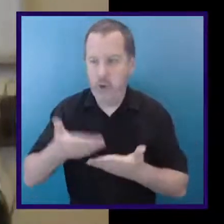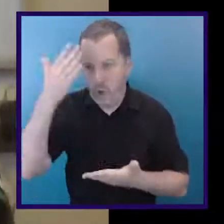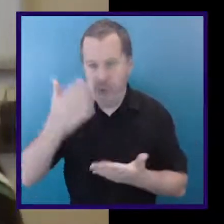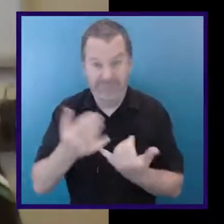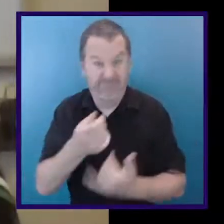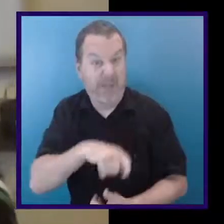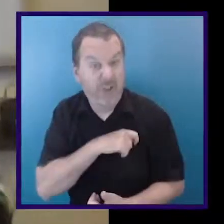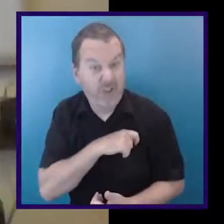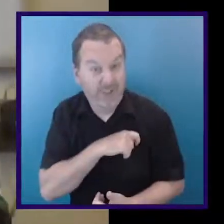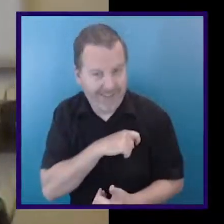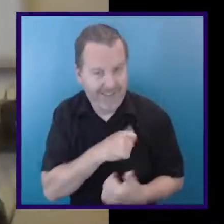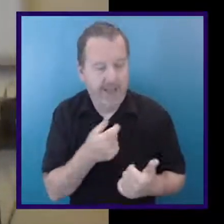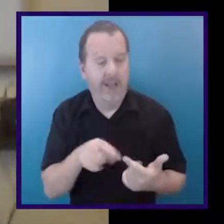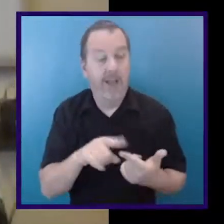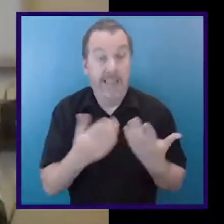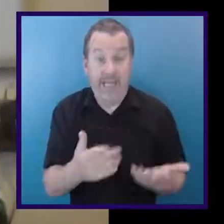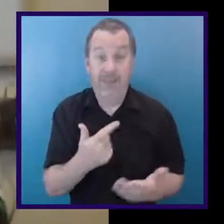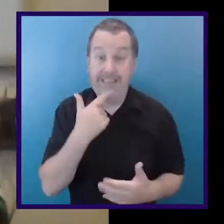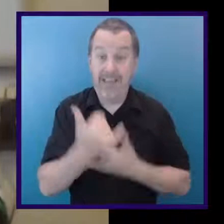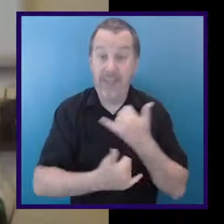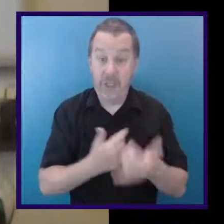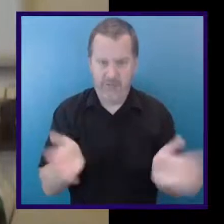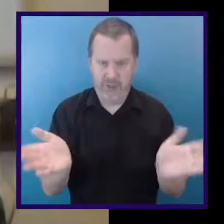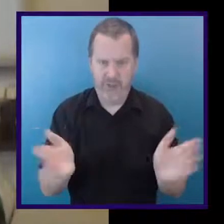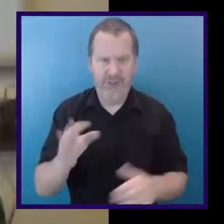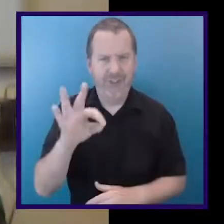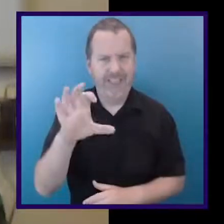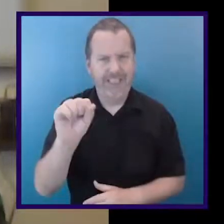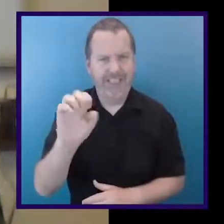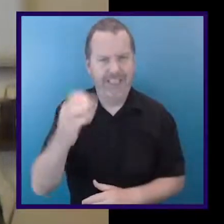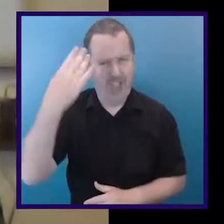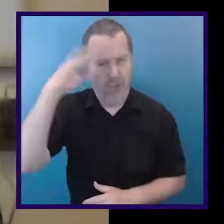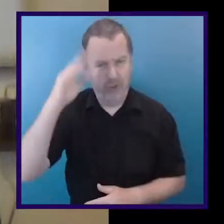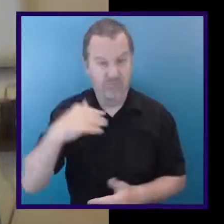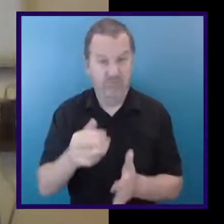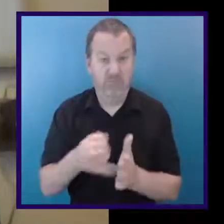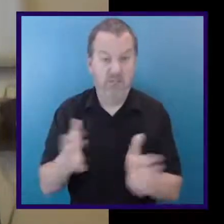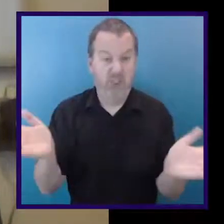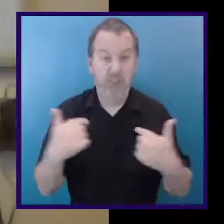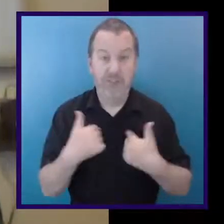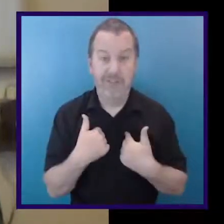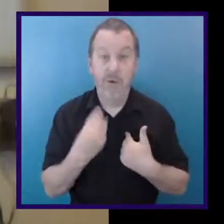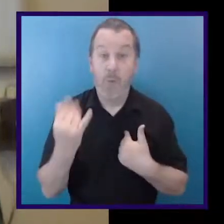Also, I've, like, I'm only in second year and I've already got my GCSE Irish done and